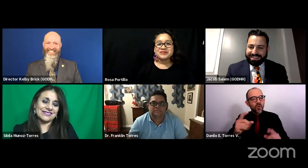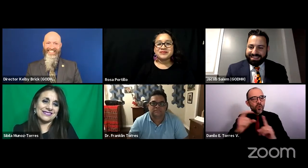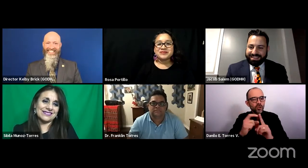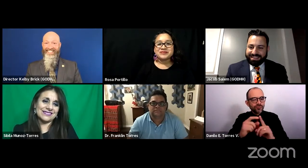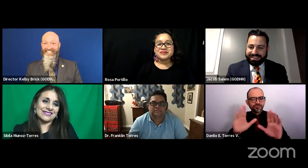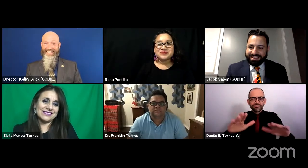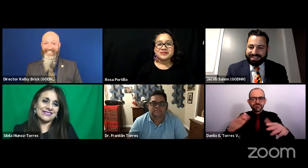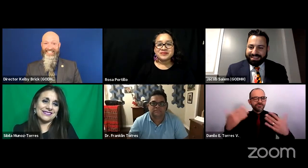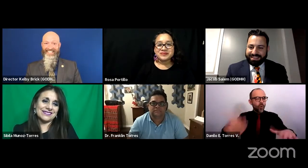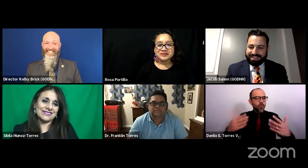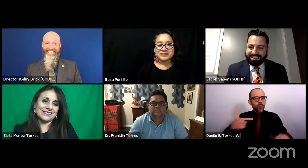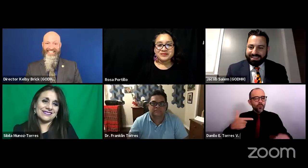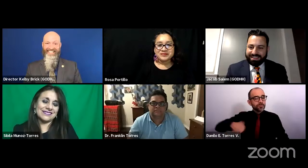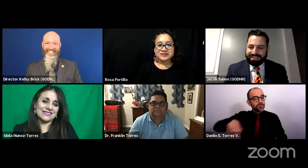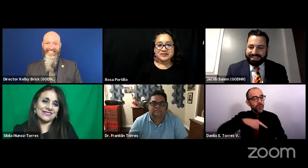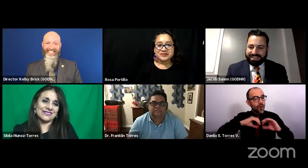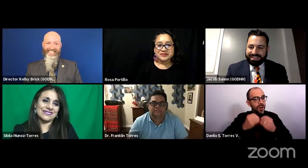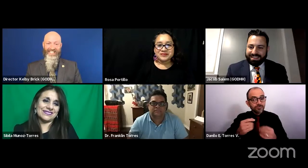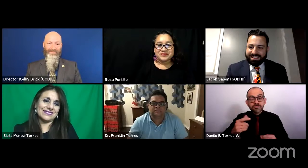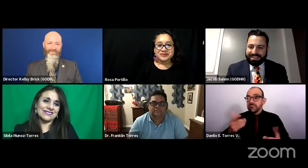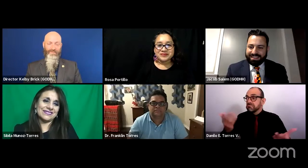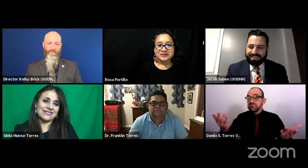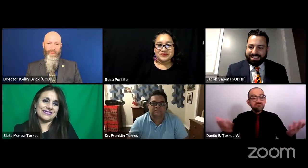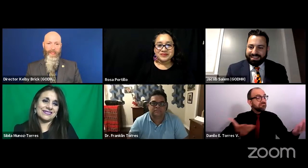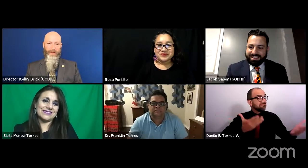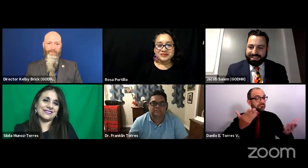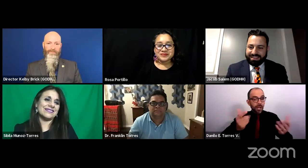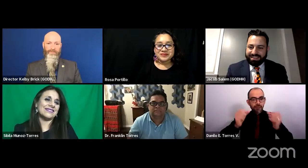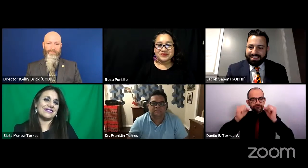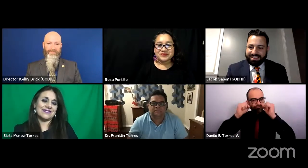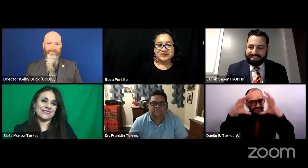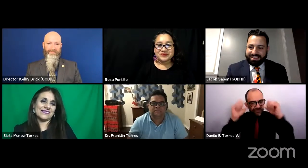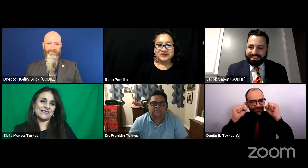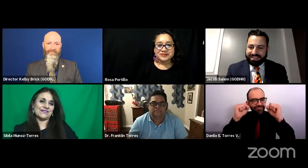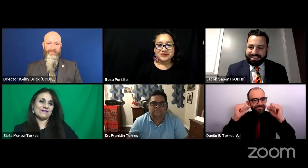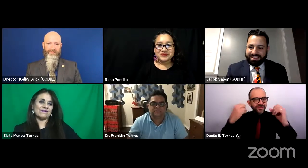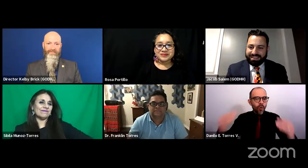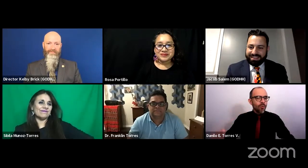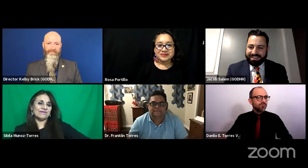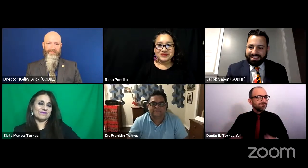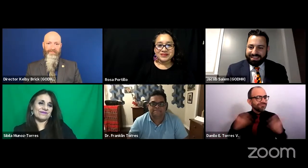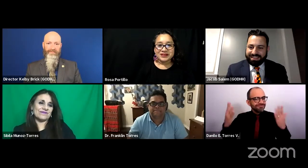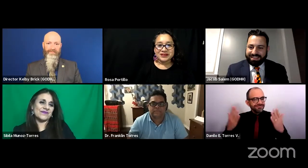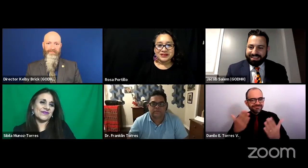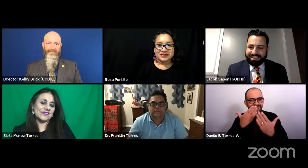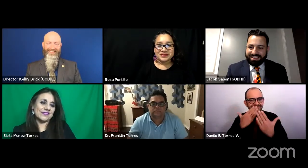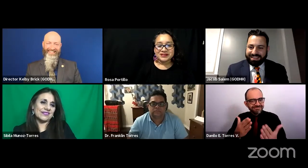thank my offices. SPEAKER: Hello, I'm Danilo E. Torres. We